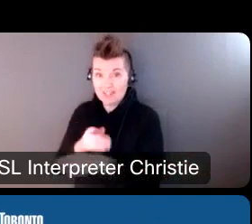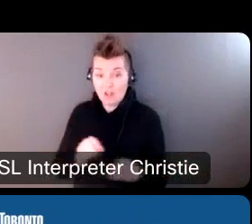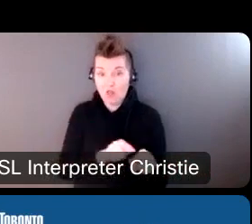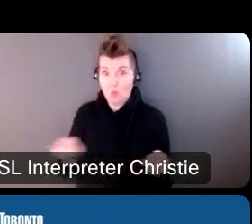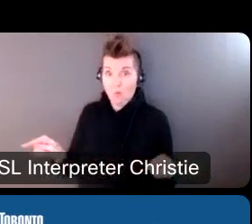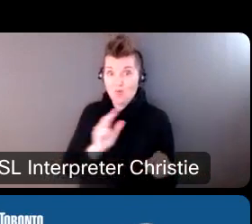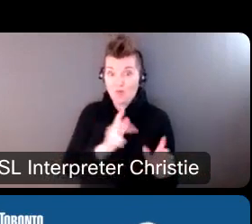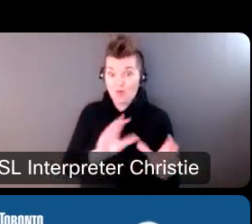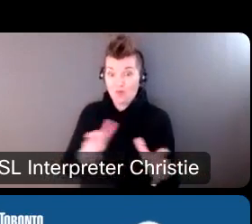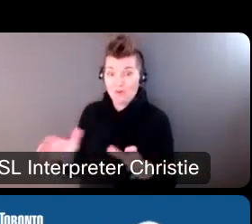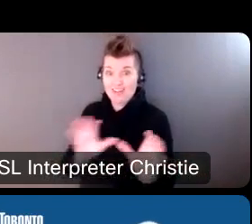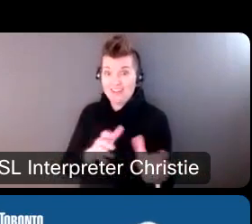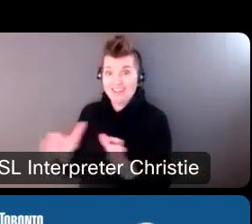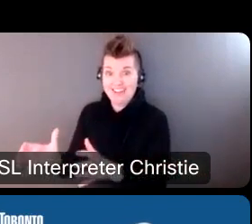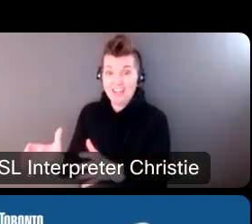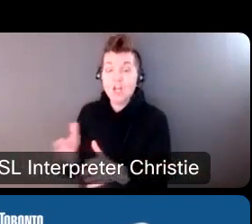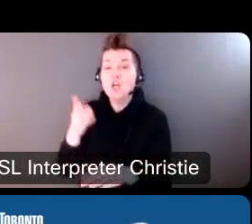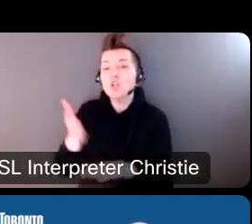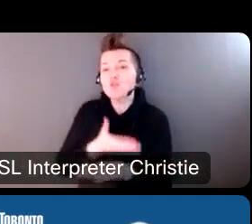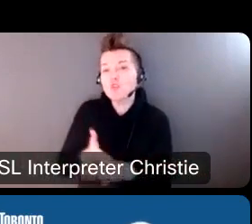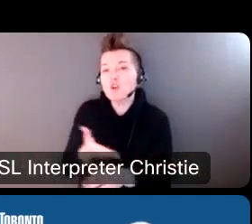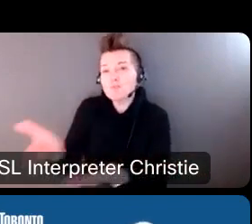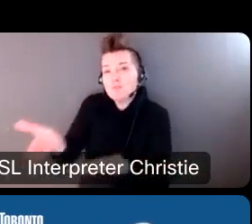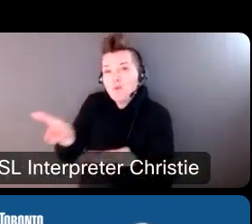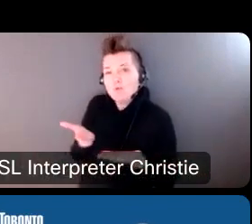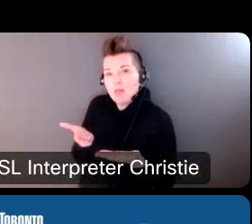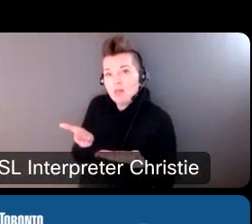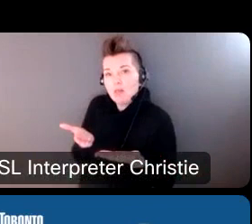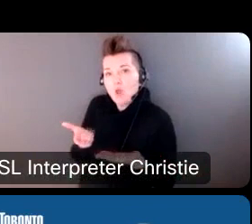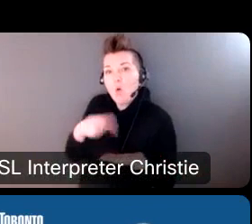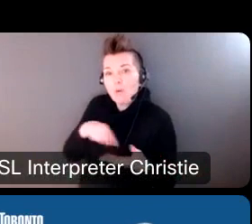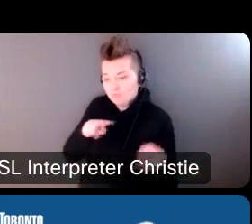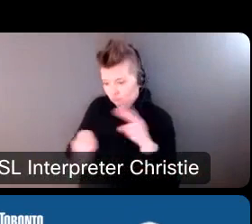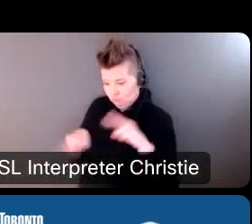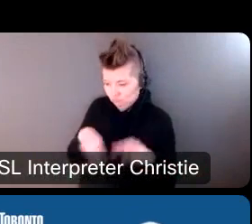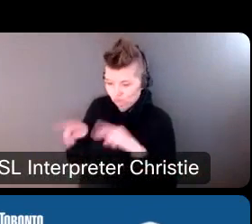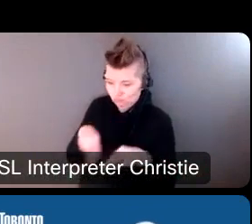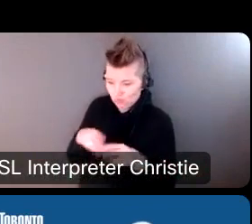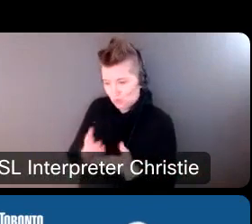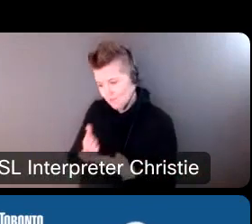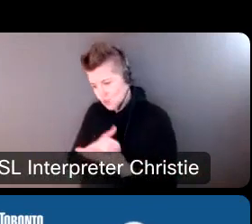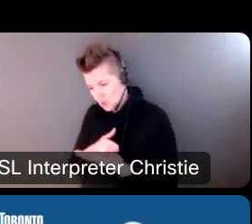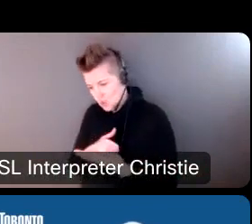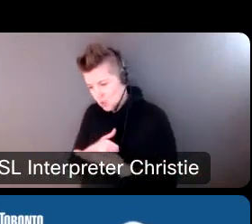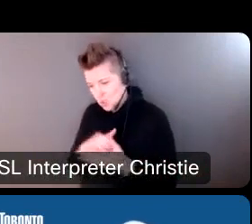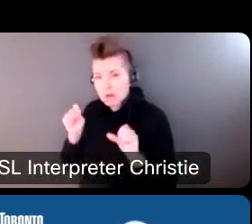proposals that are submitted for approval and it is reviewed and approved by city staff.